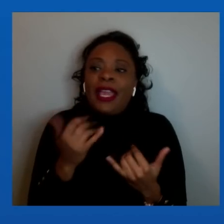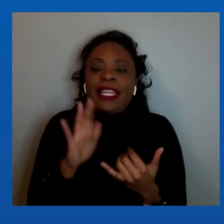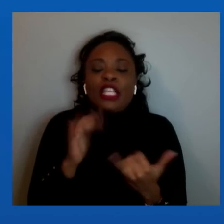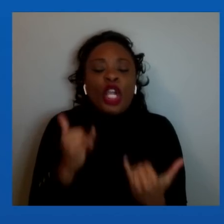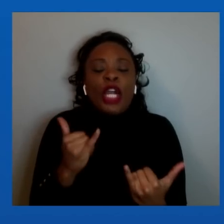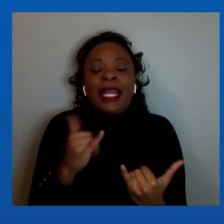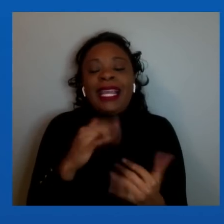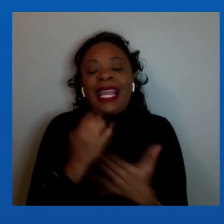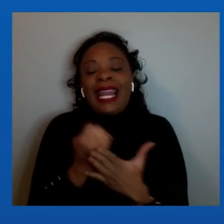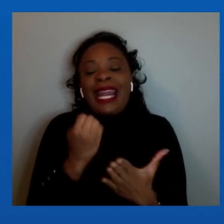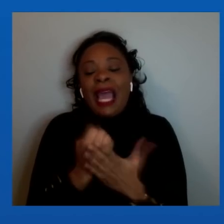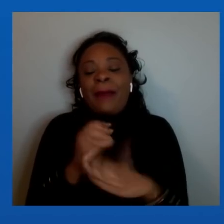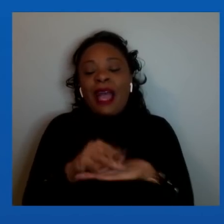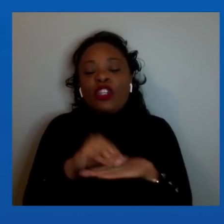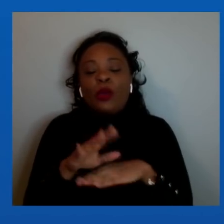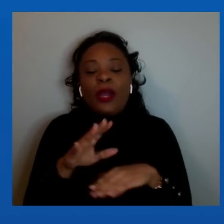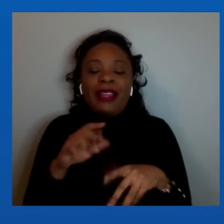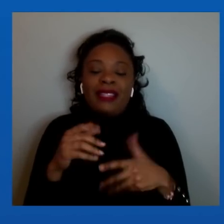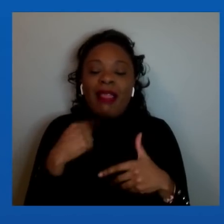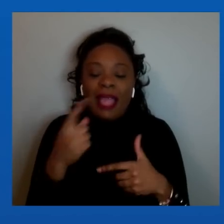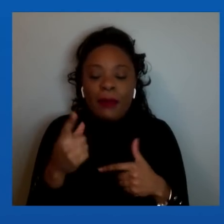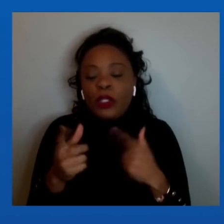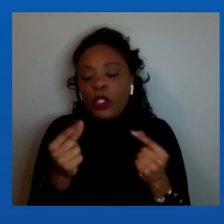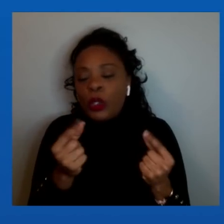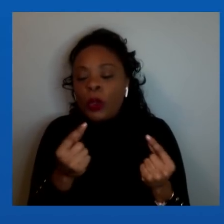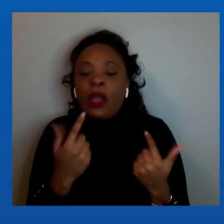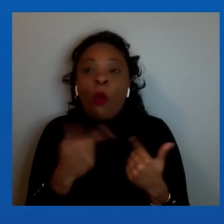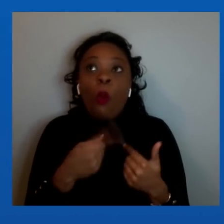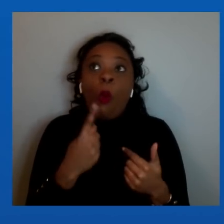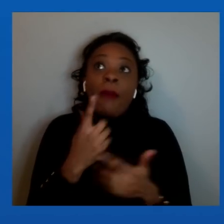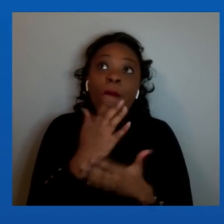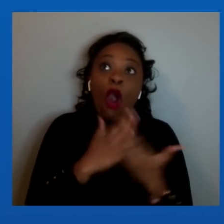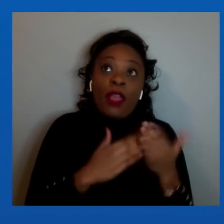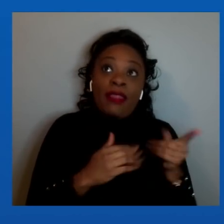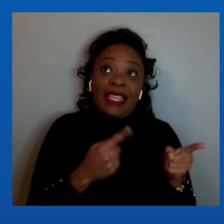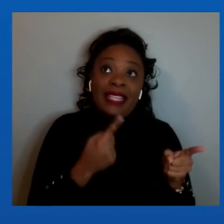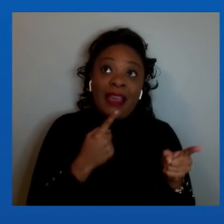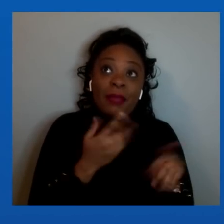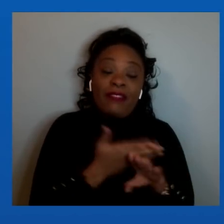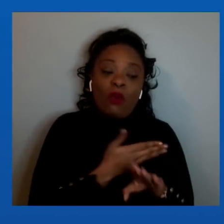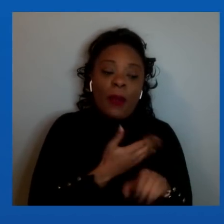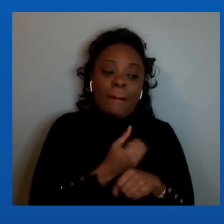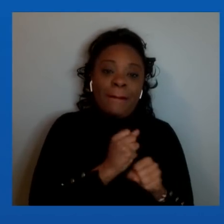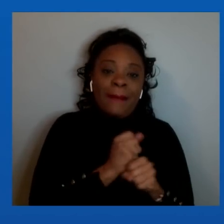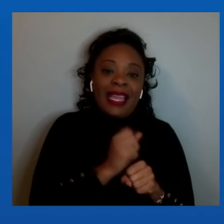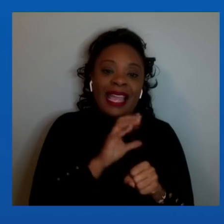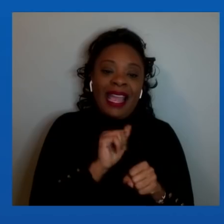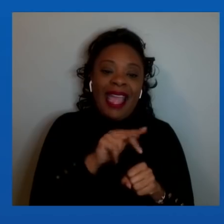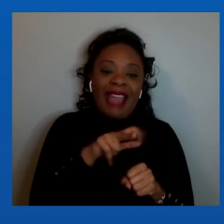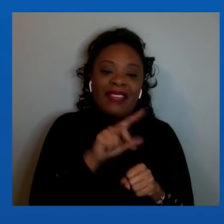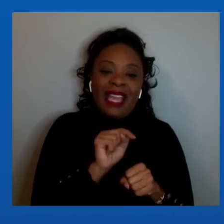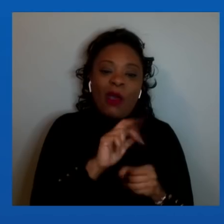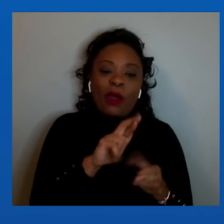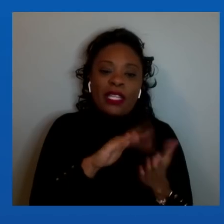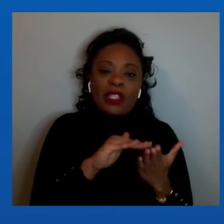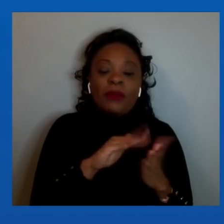always saying on the one hand before making a caveat. But on the other.